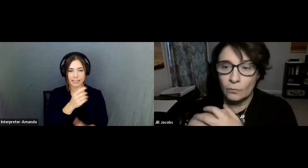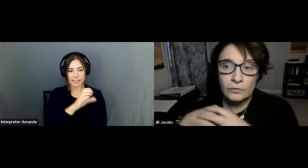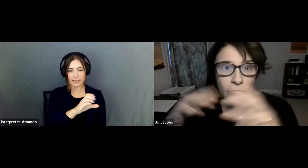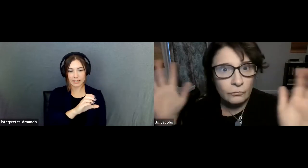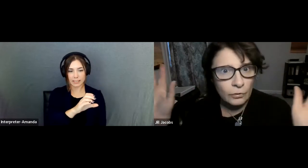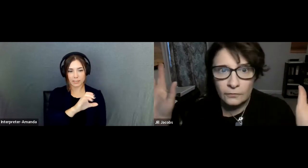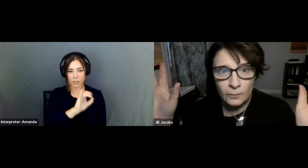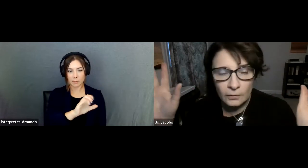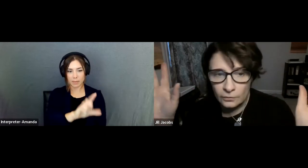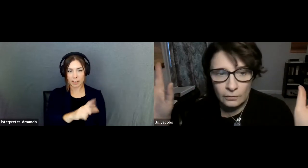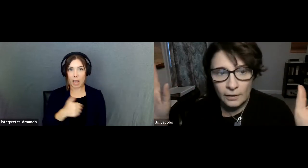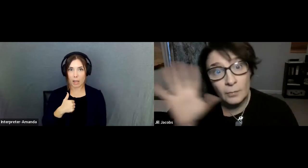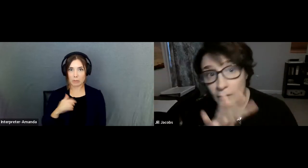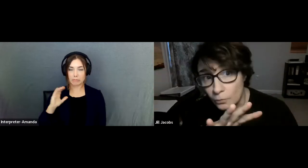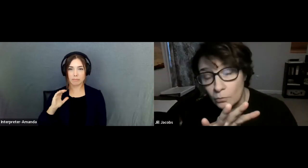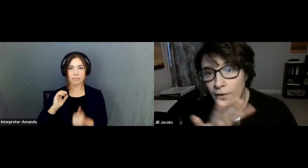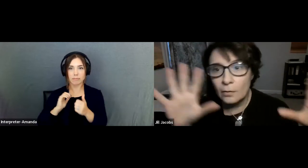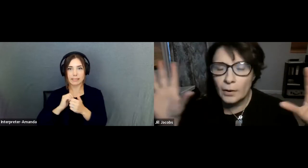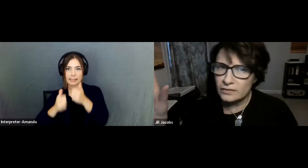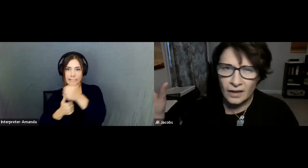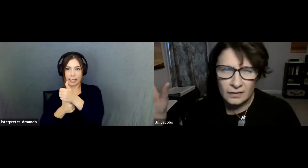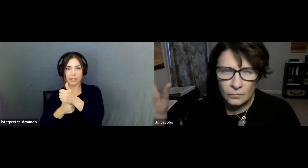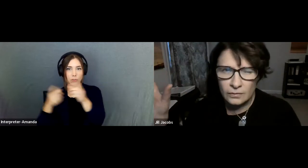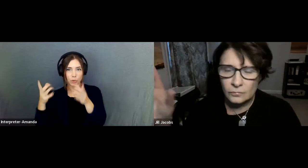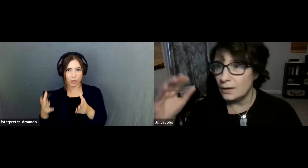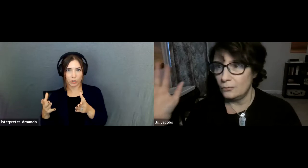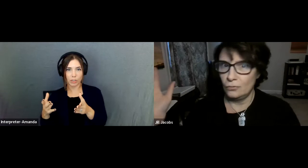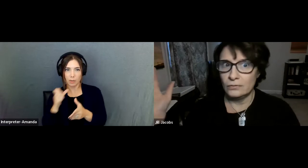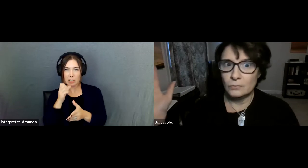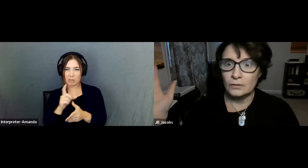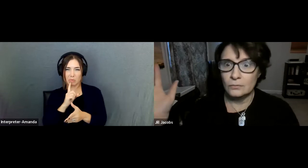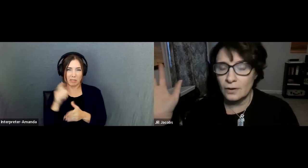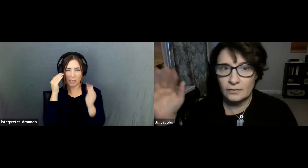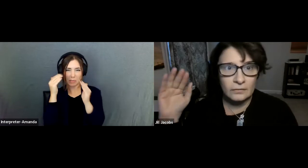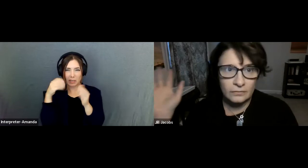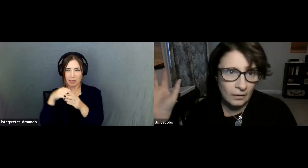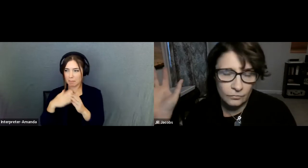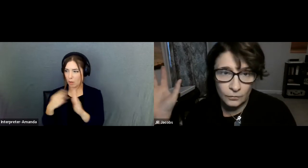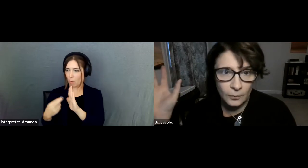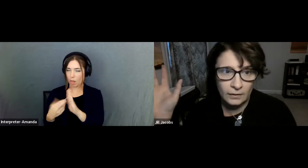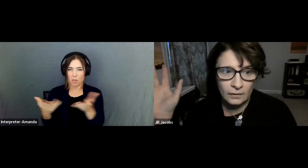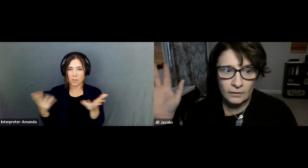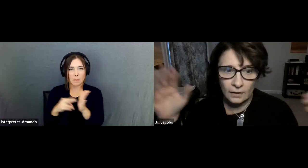I wasn't really familiar in my role about what this meant, what does this mean to as Centers For Independent Living?